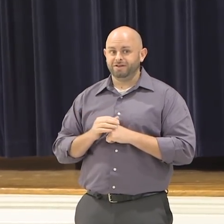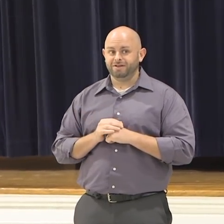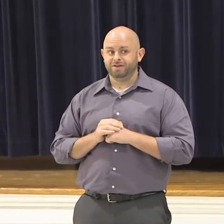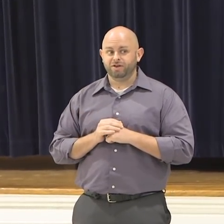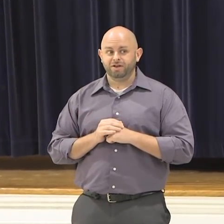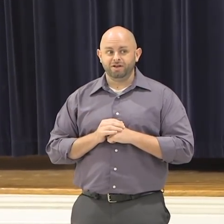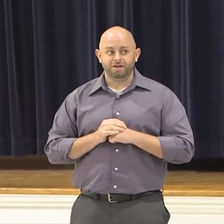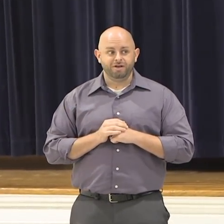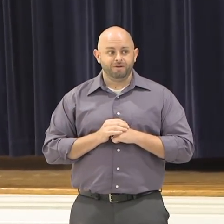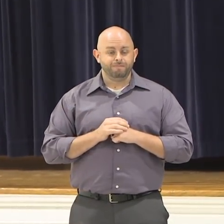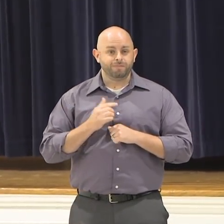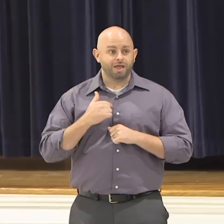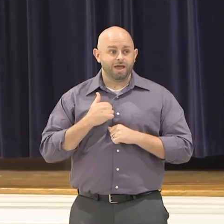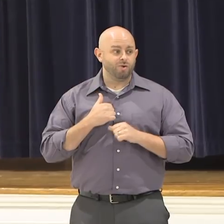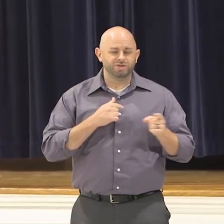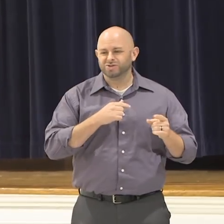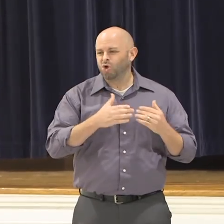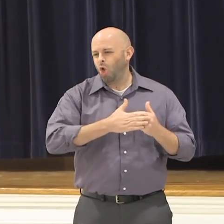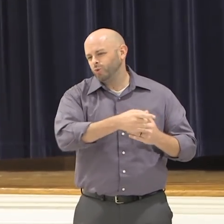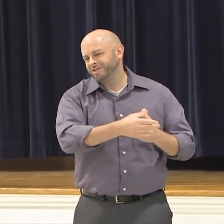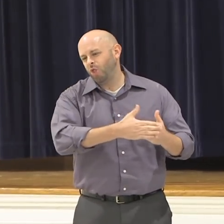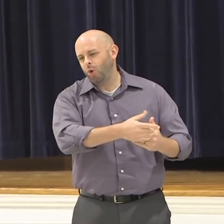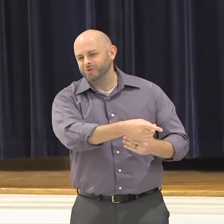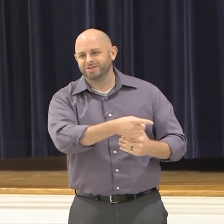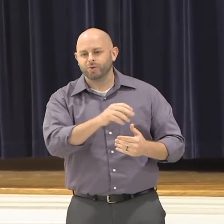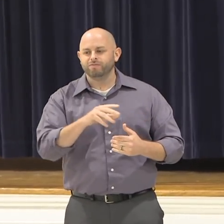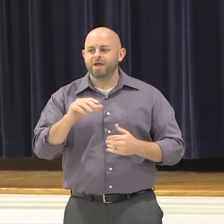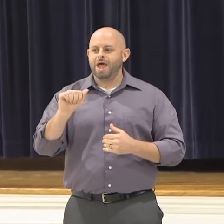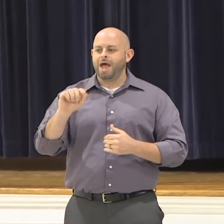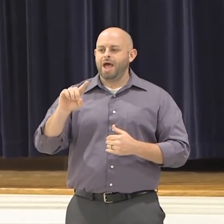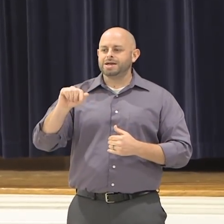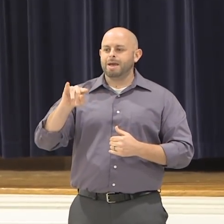I'm gonna go it was close okay it was the adaptive engineering